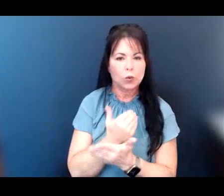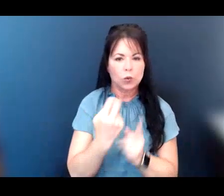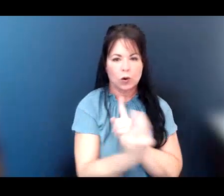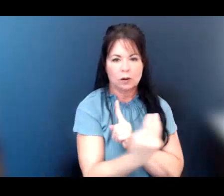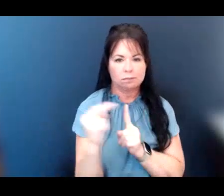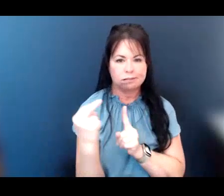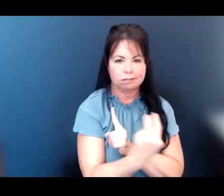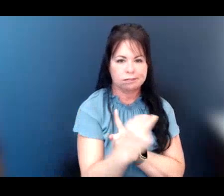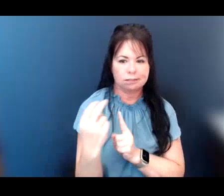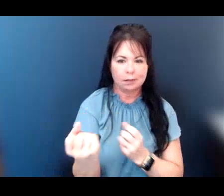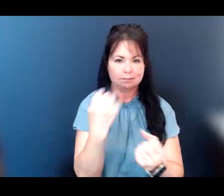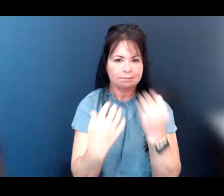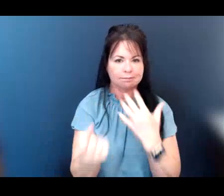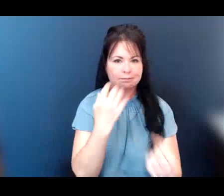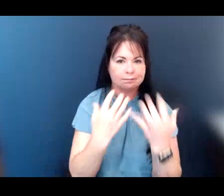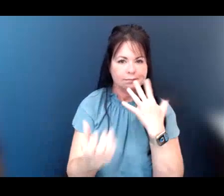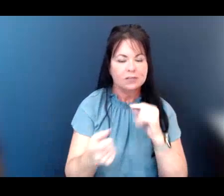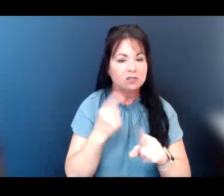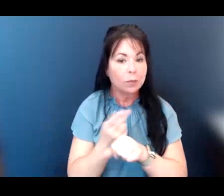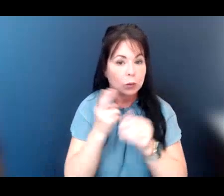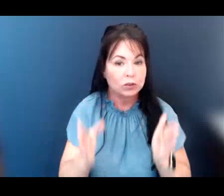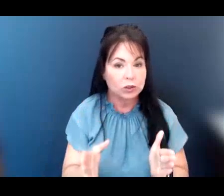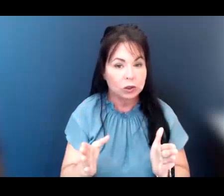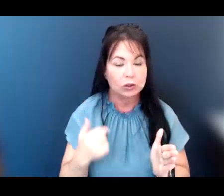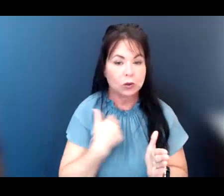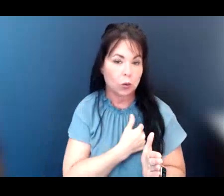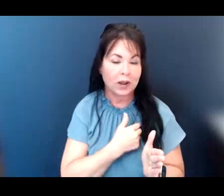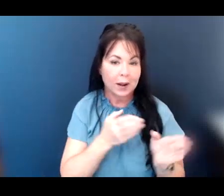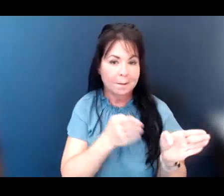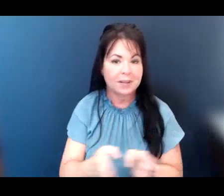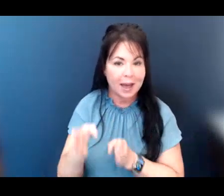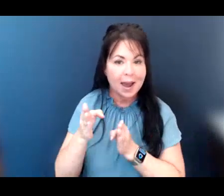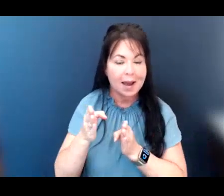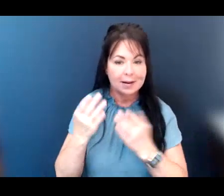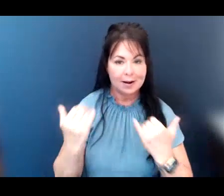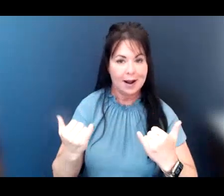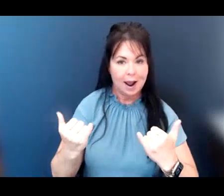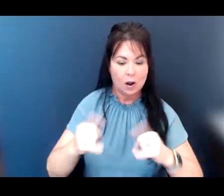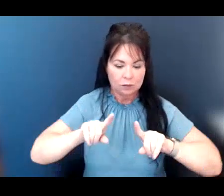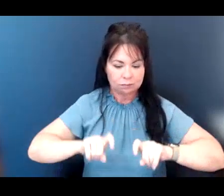So we are going to try a first-click testing. So this is where someone sees an image